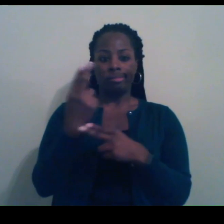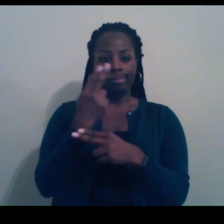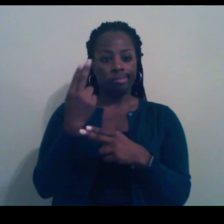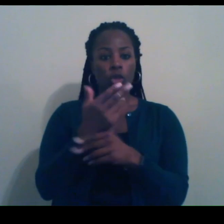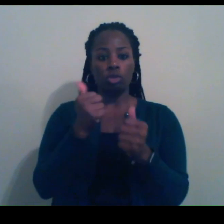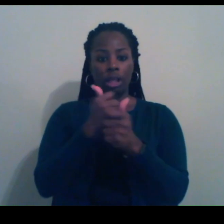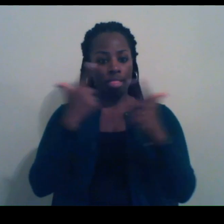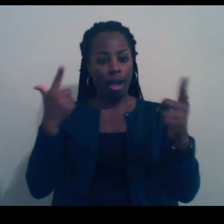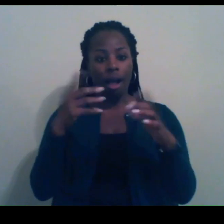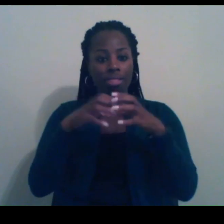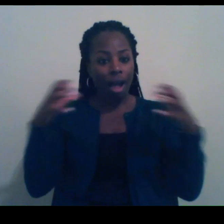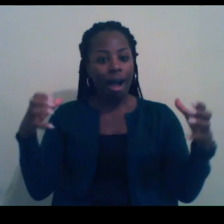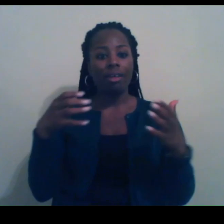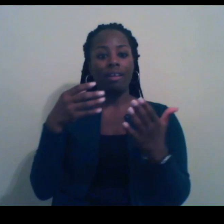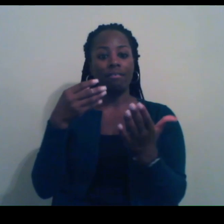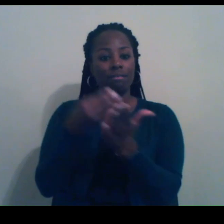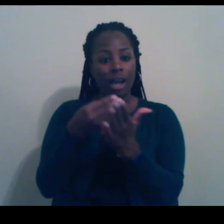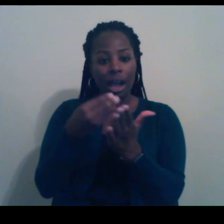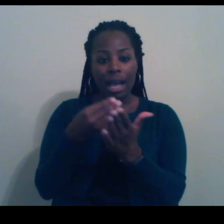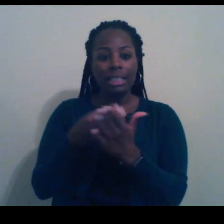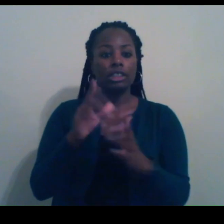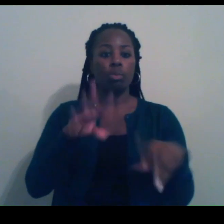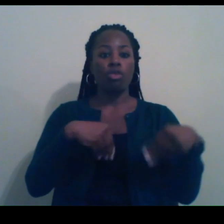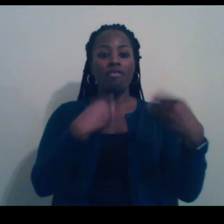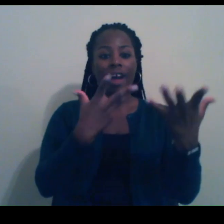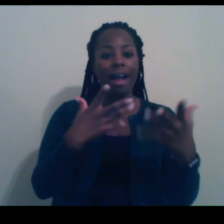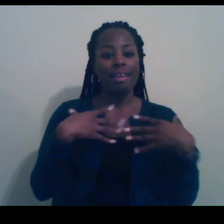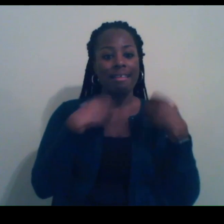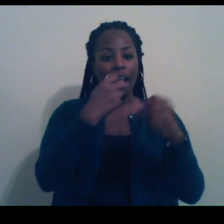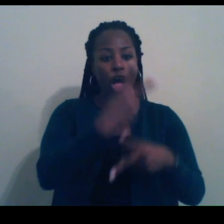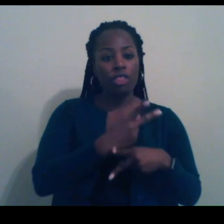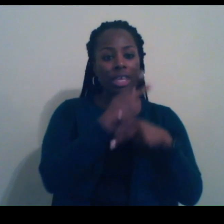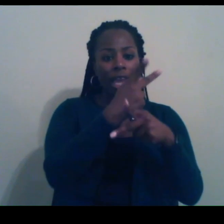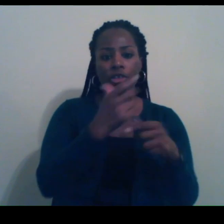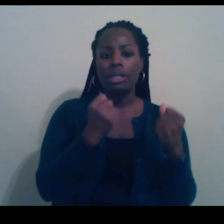health care to 60 million American seniors and as we've seen this disease